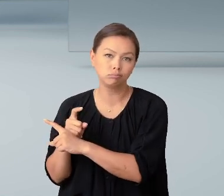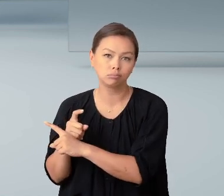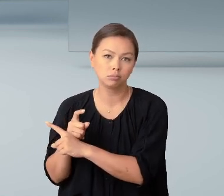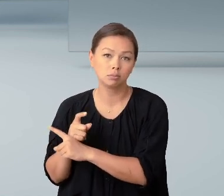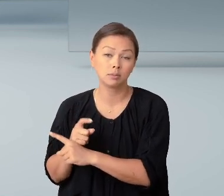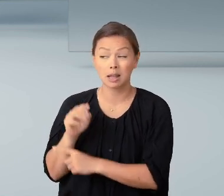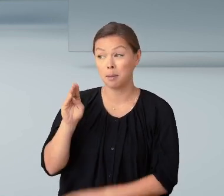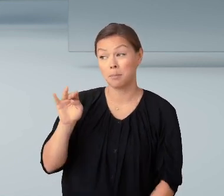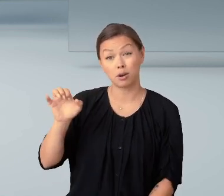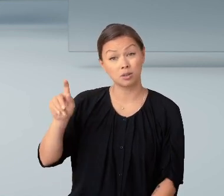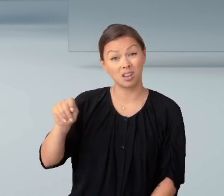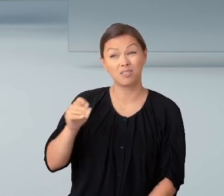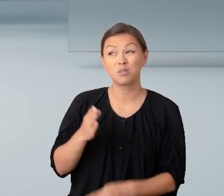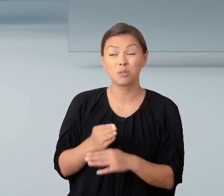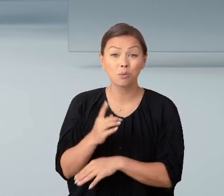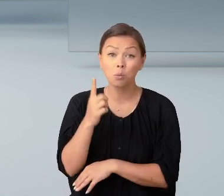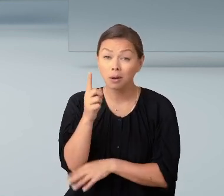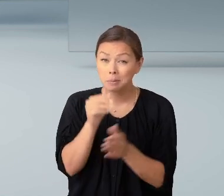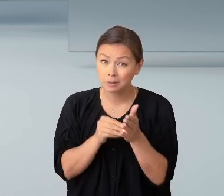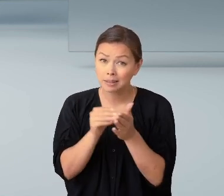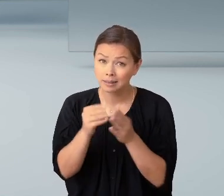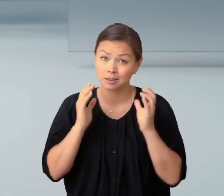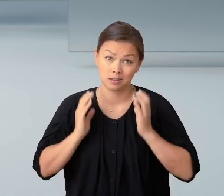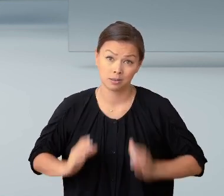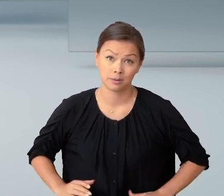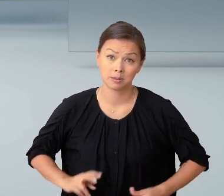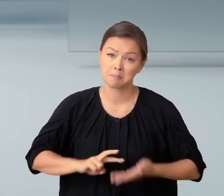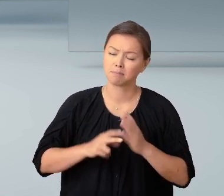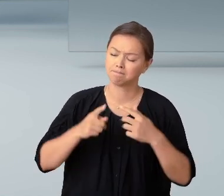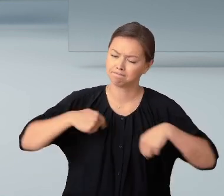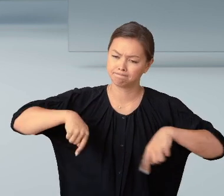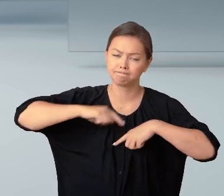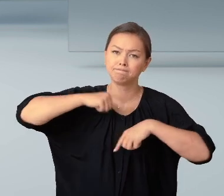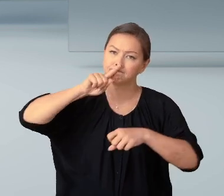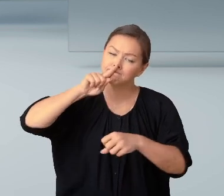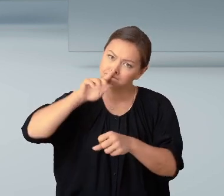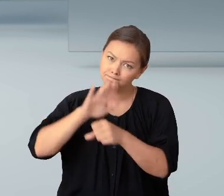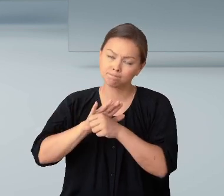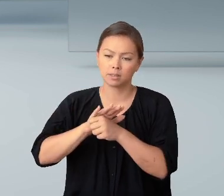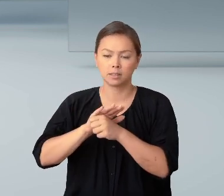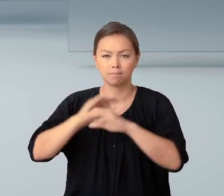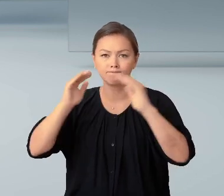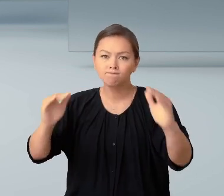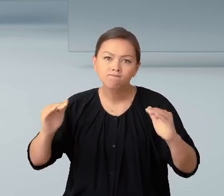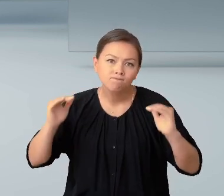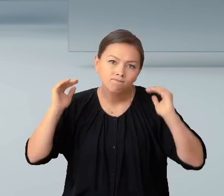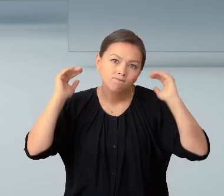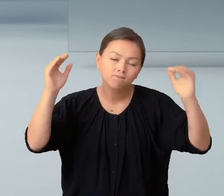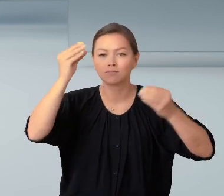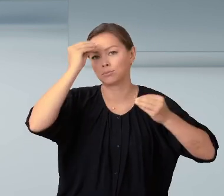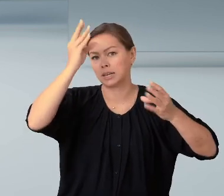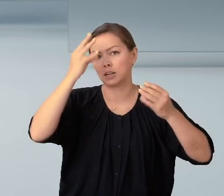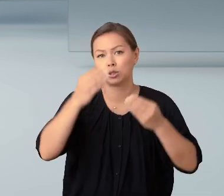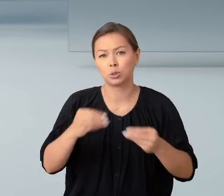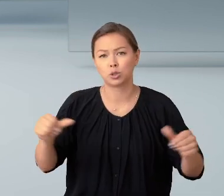Microsoft is dedicated to developing data security solutions. Microsoft continues to invest $4 billion a year to ensure your data security